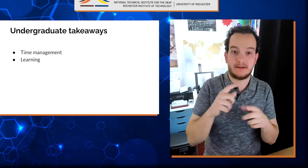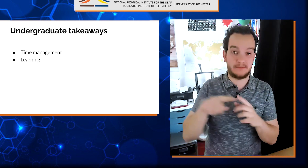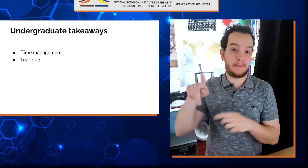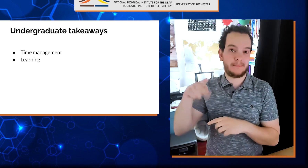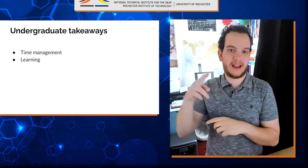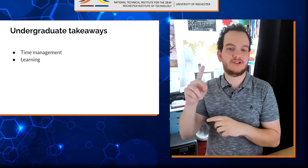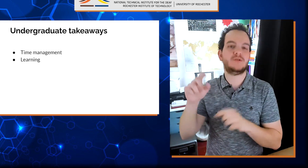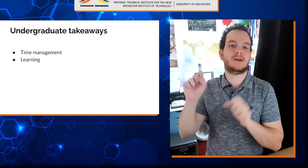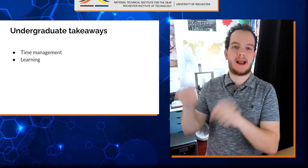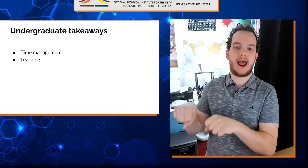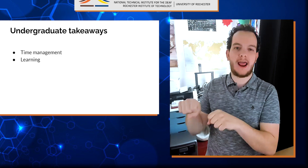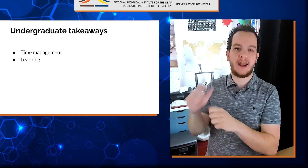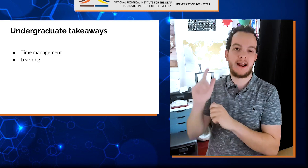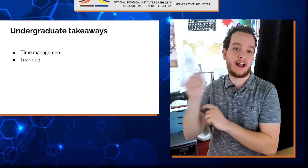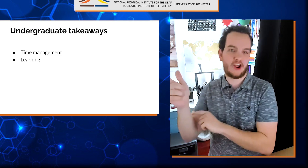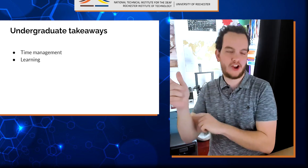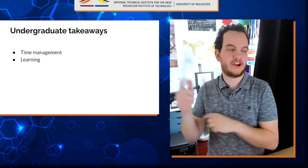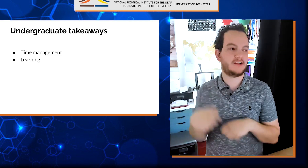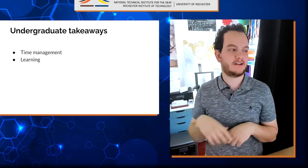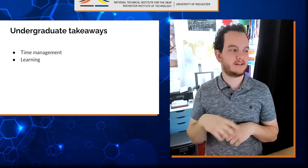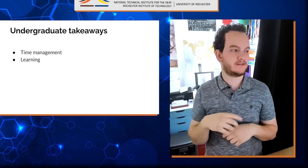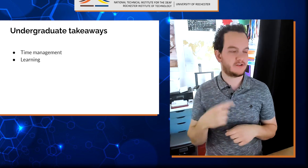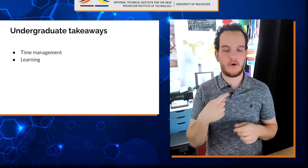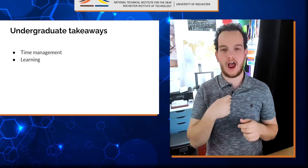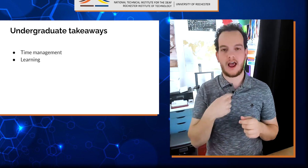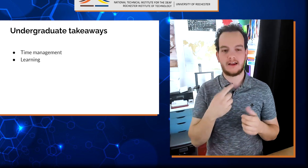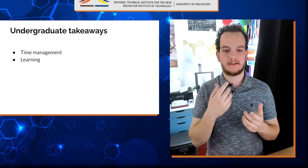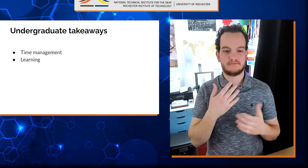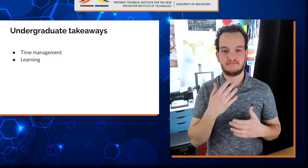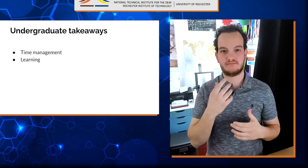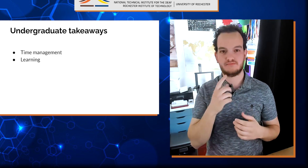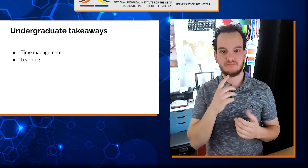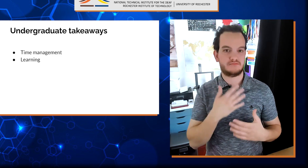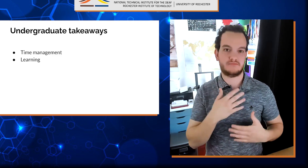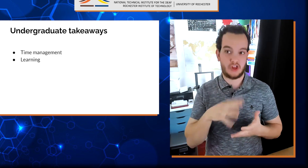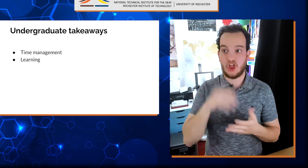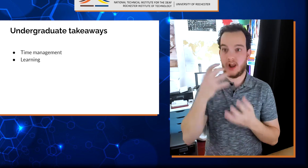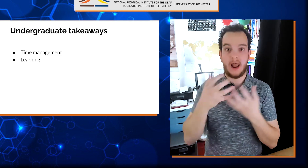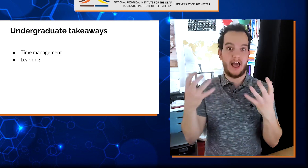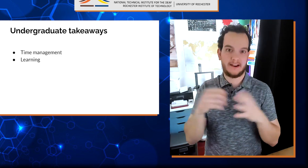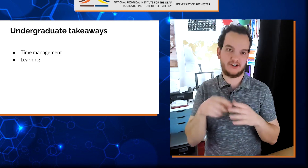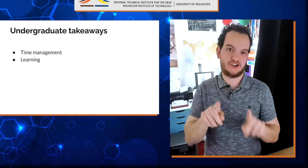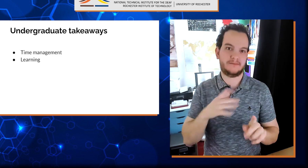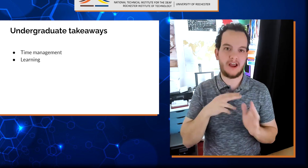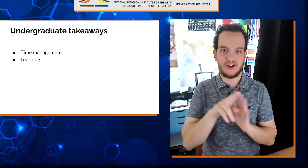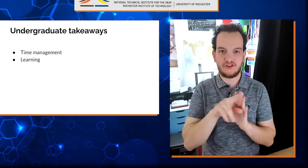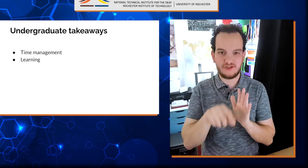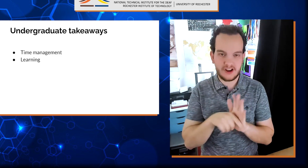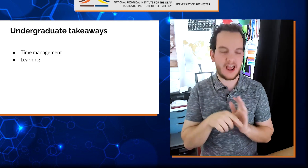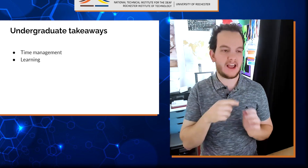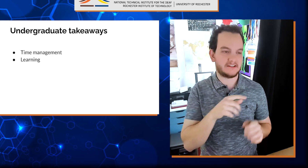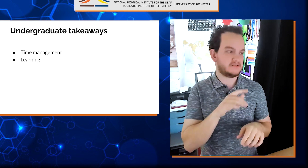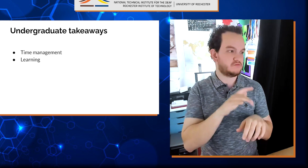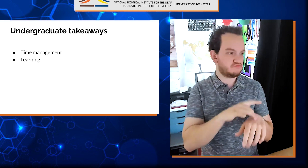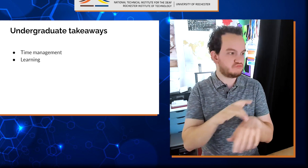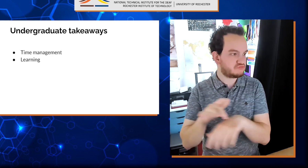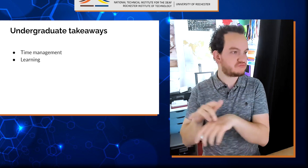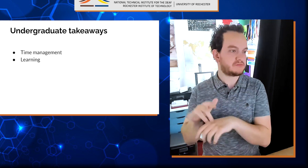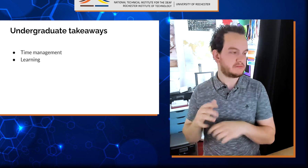During undergraduate studies, you might not have a lot of time to invest in one specific topic to learn